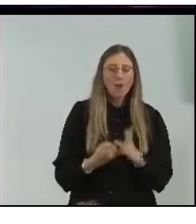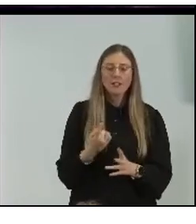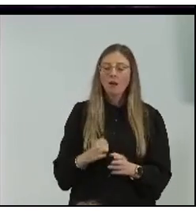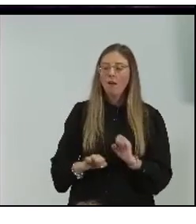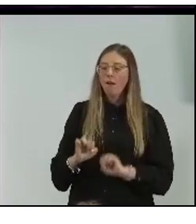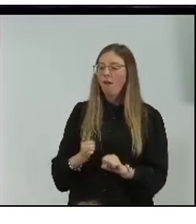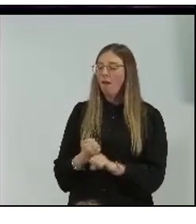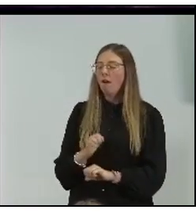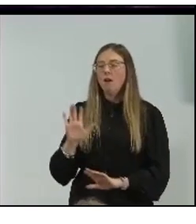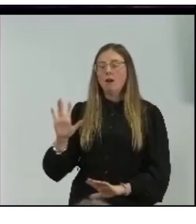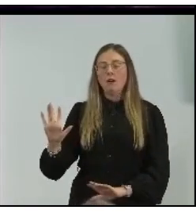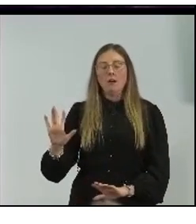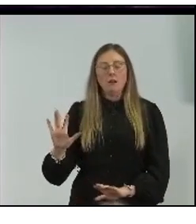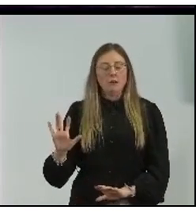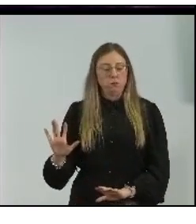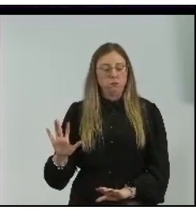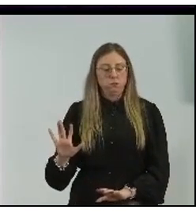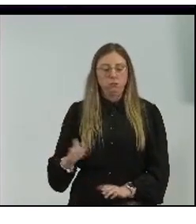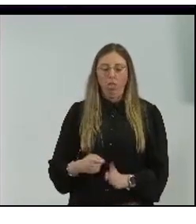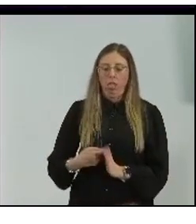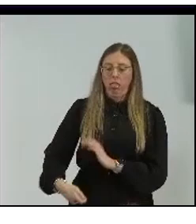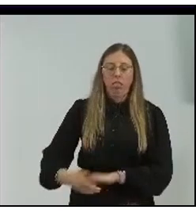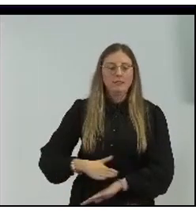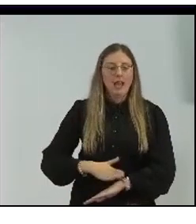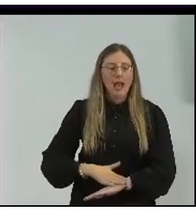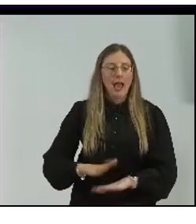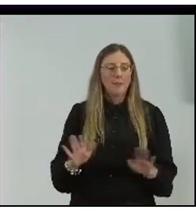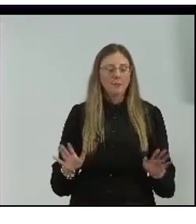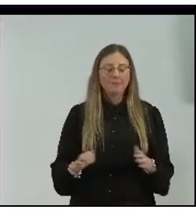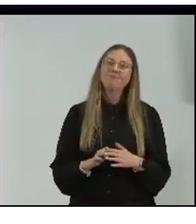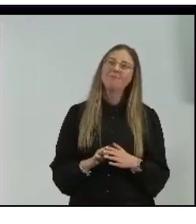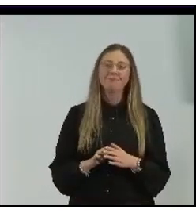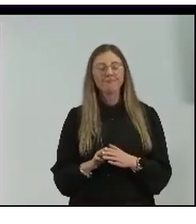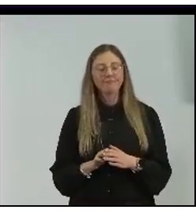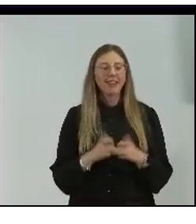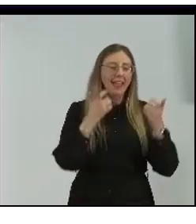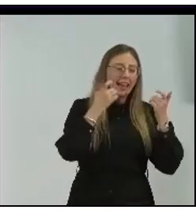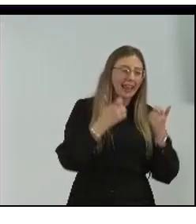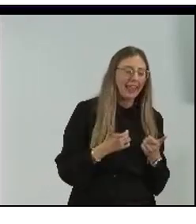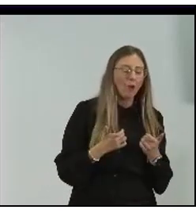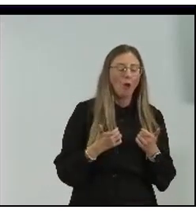teams are going to hang on a minute. DOUG: Well, it's, it's funny. Yes, you'll see legal and compliance people involved,